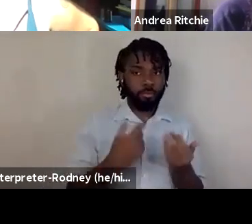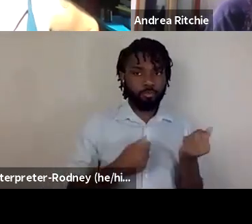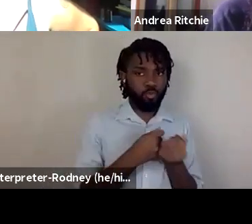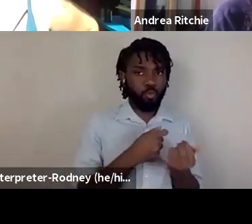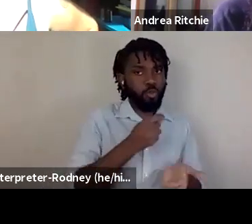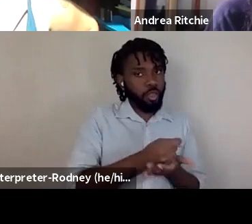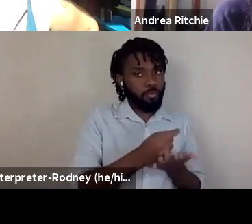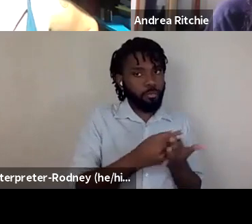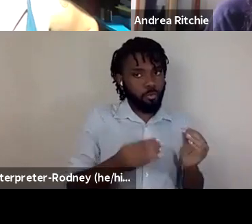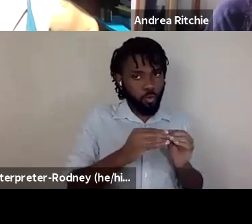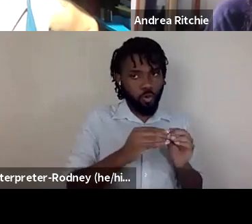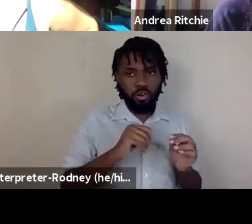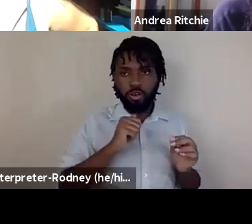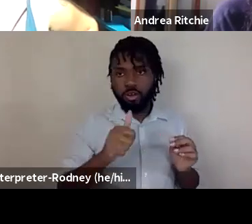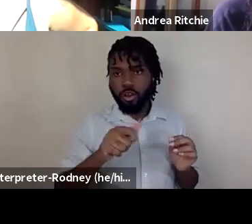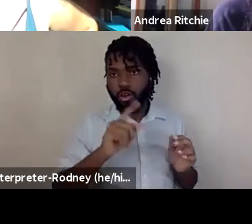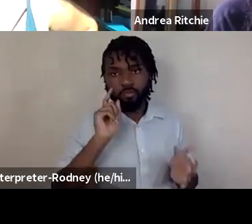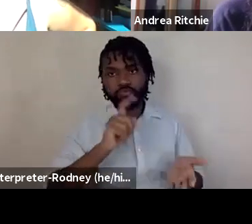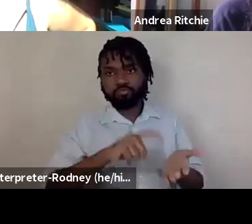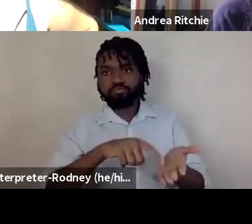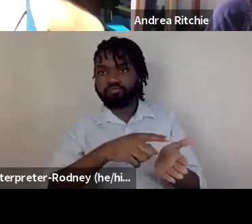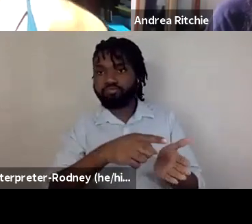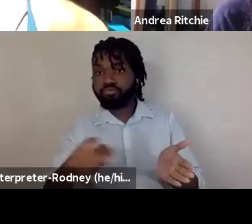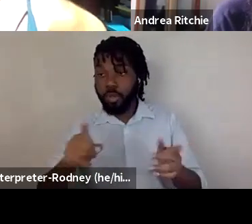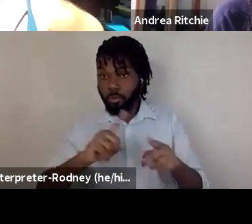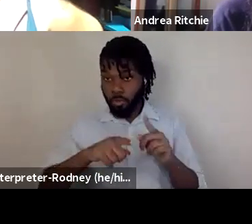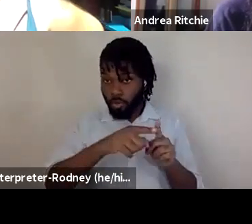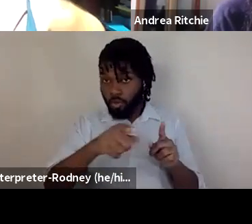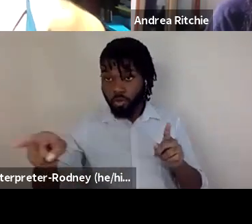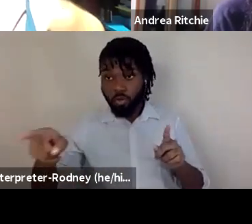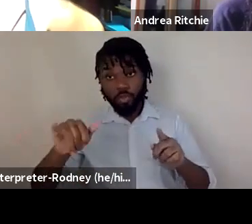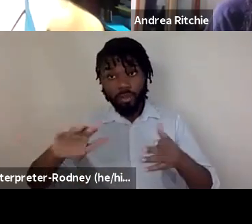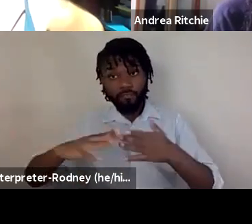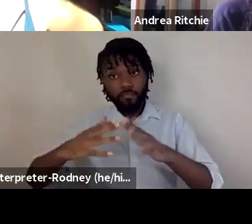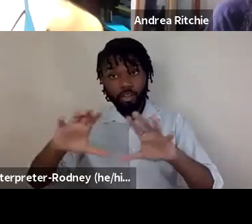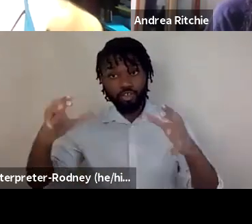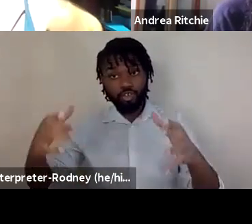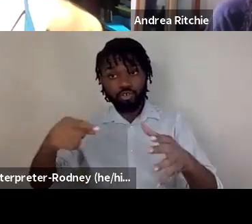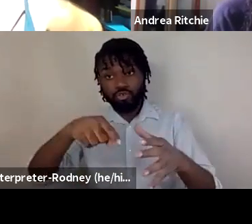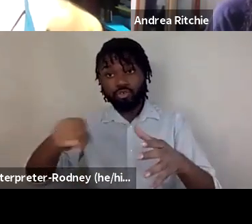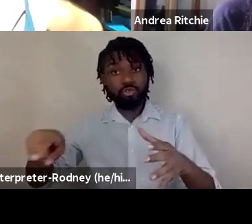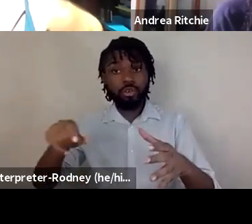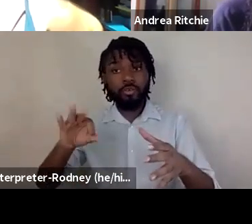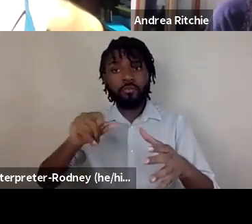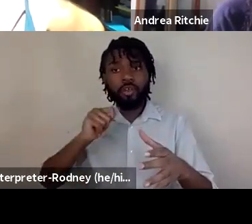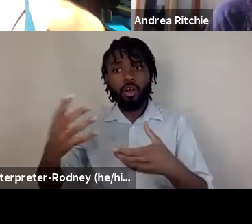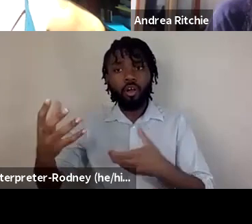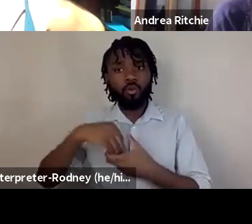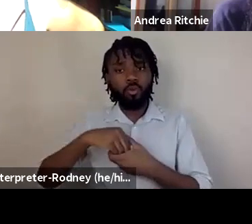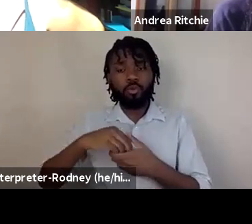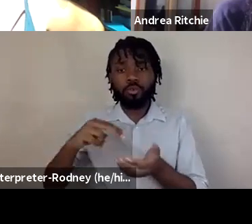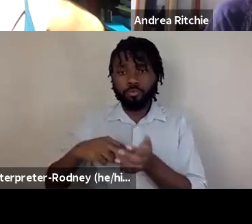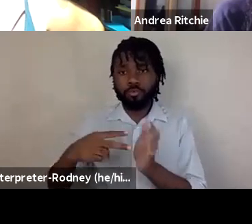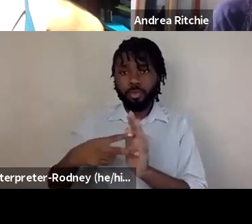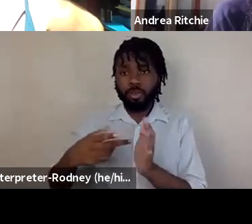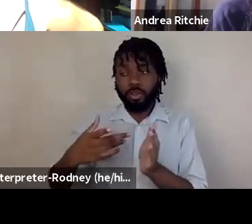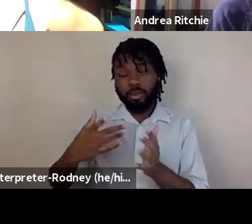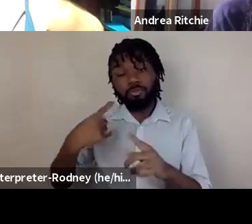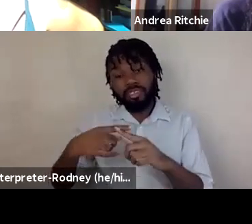without those additional village care, those interventions would be, and still remain, continue to be,